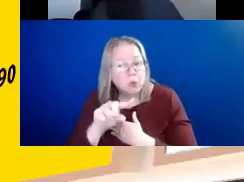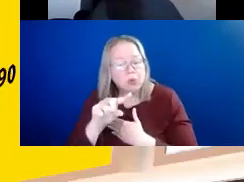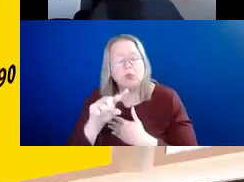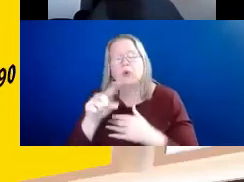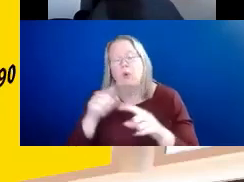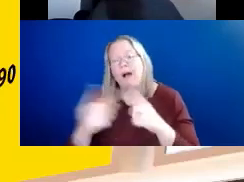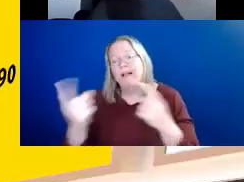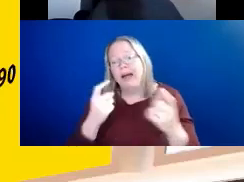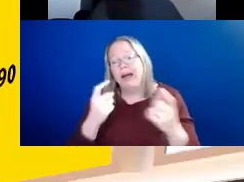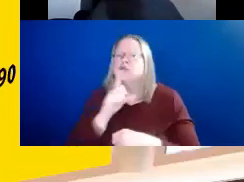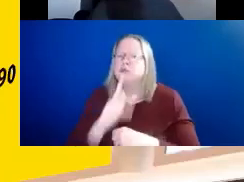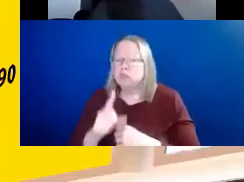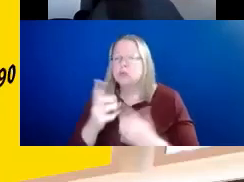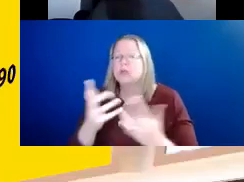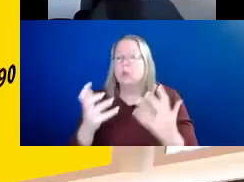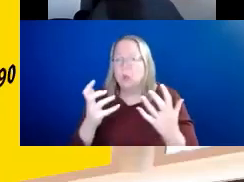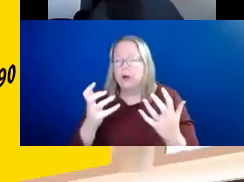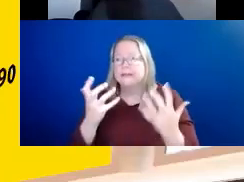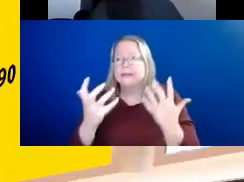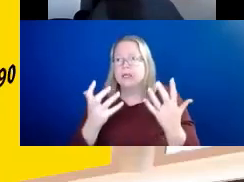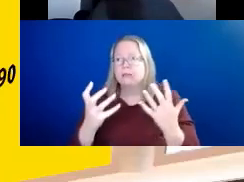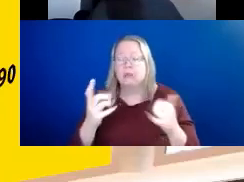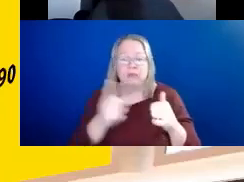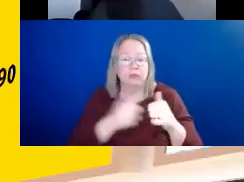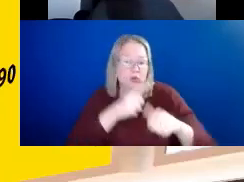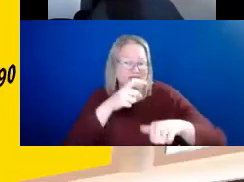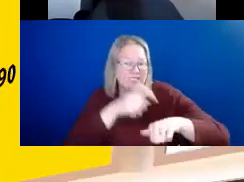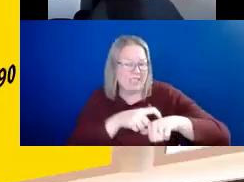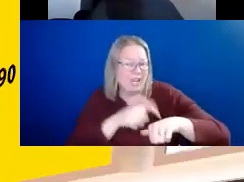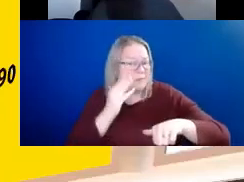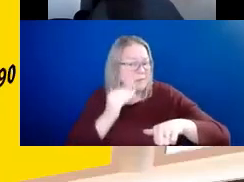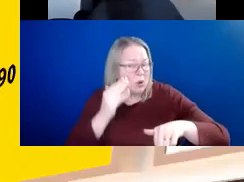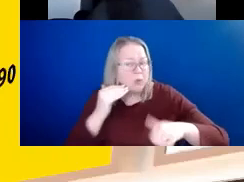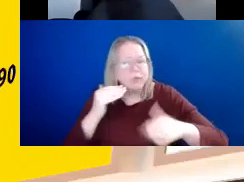especially, we want first-timers, new 12:54:07 members, newcomers, to feel